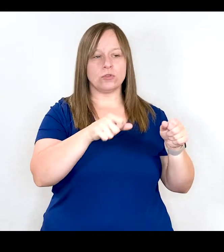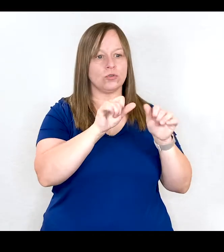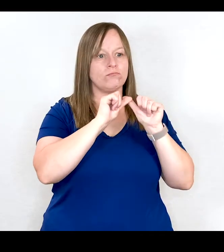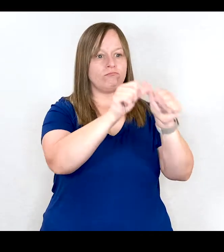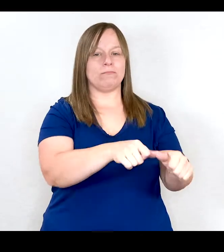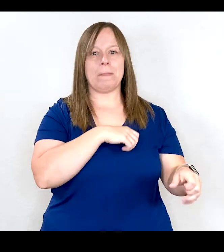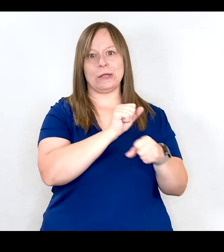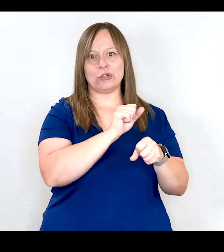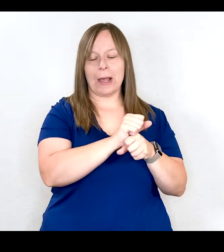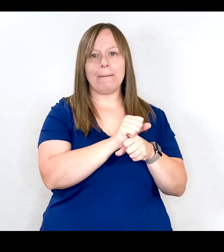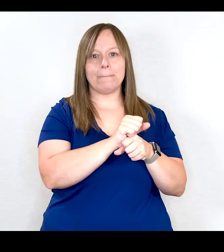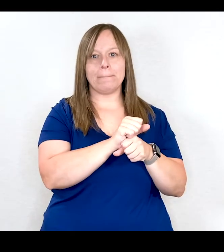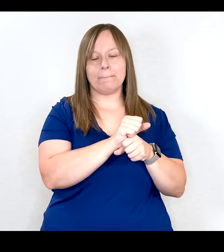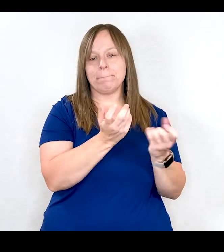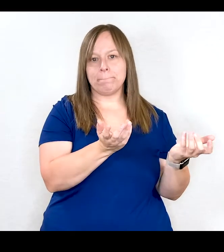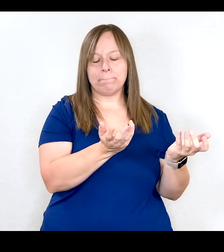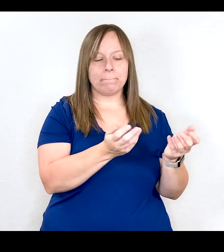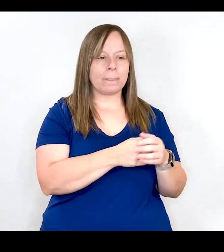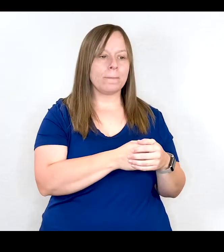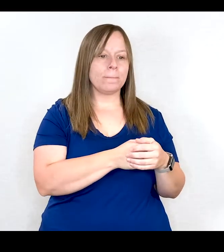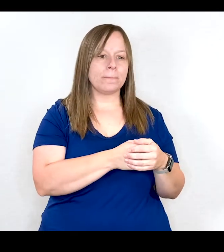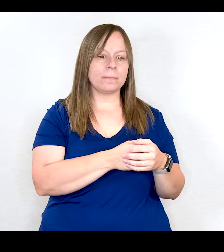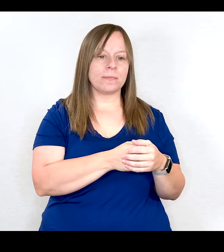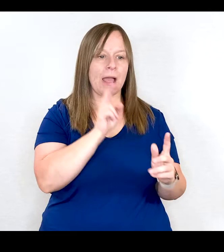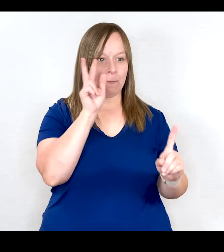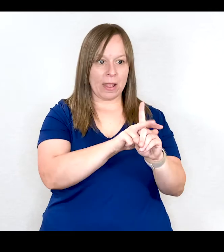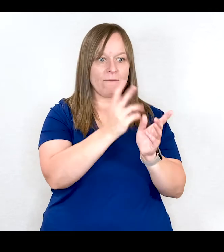to be able to maintain employment with my current job.